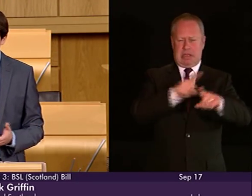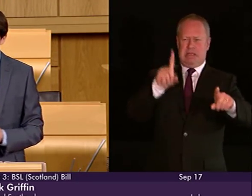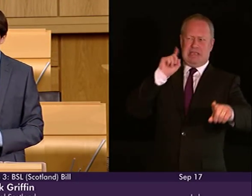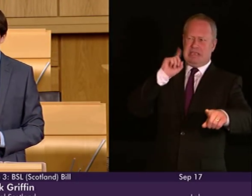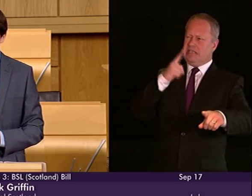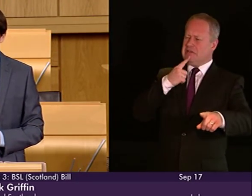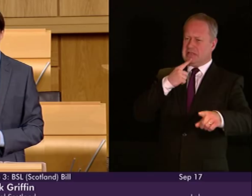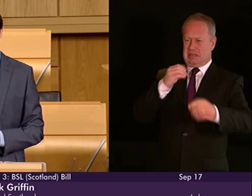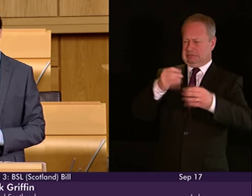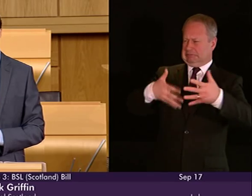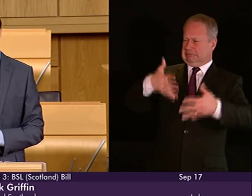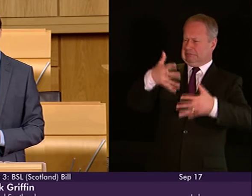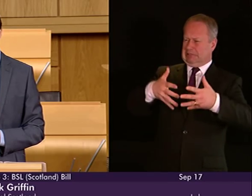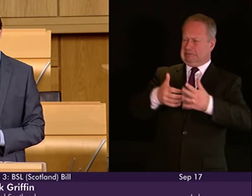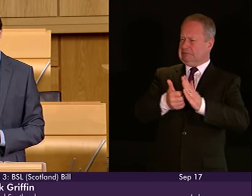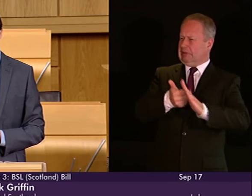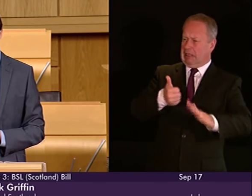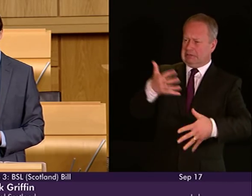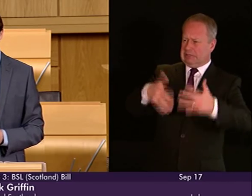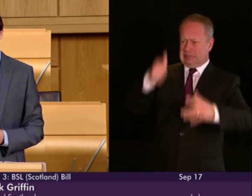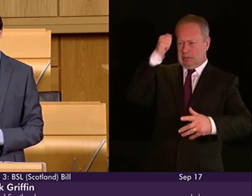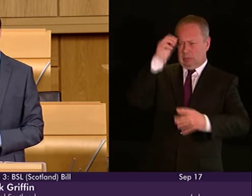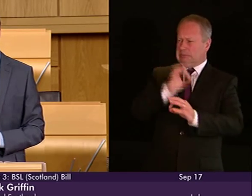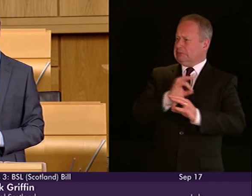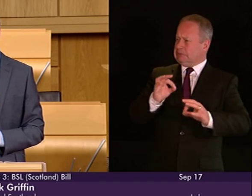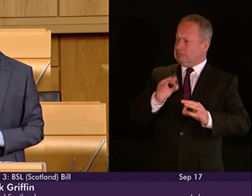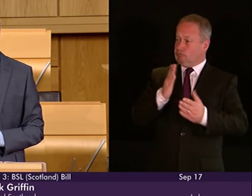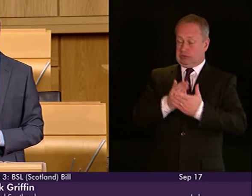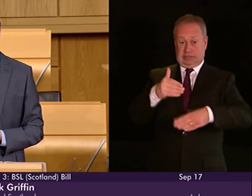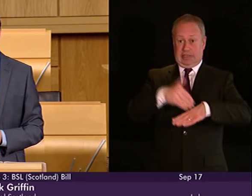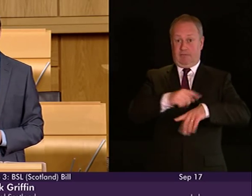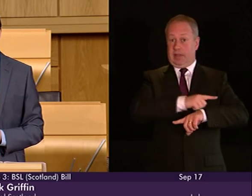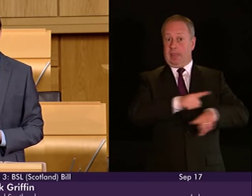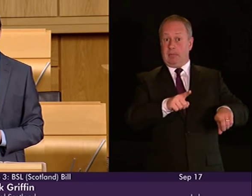the hearing population affected their everyday lives. I will tell members about another case